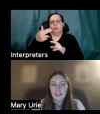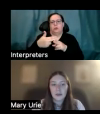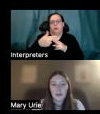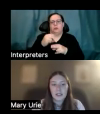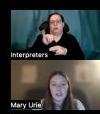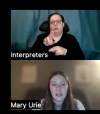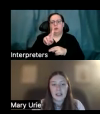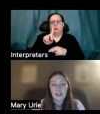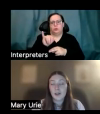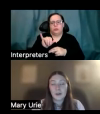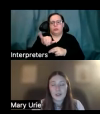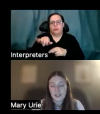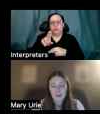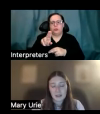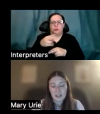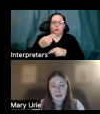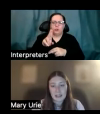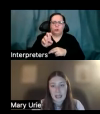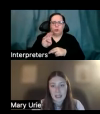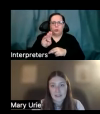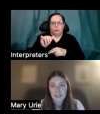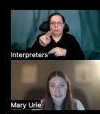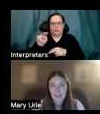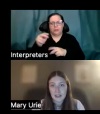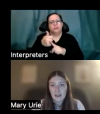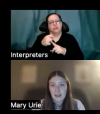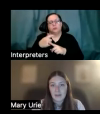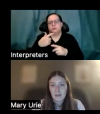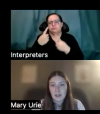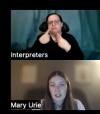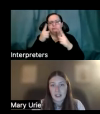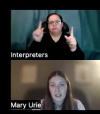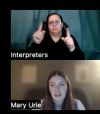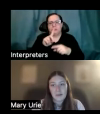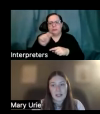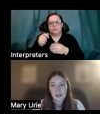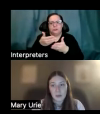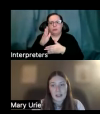She was a huge disability rights activist. She just passed away